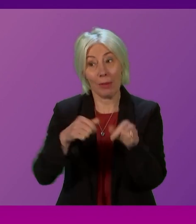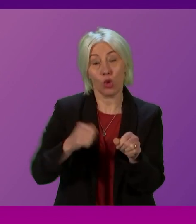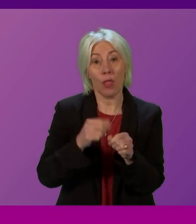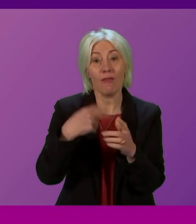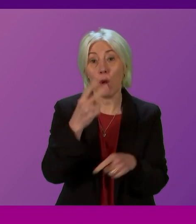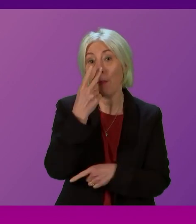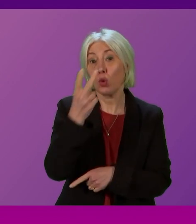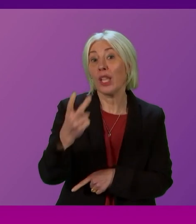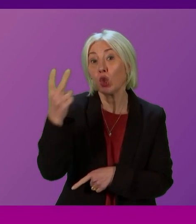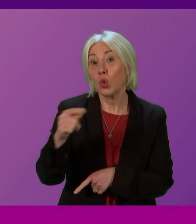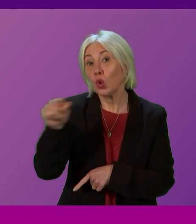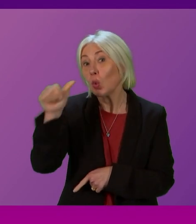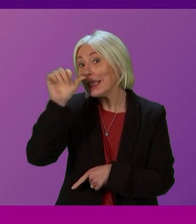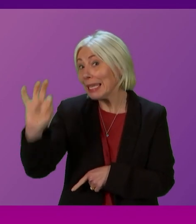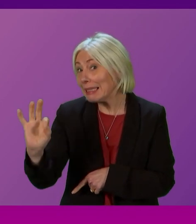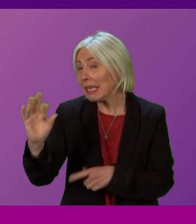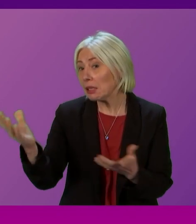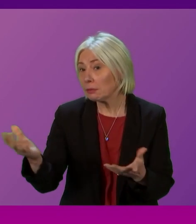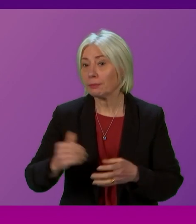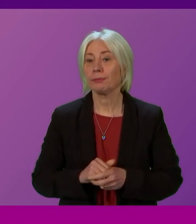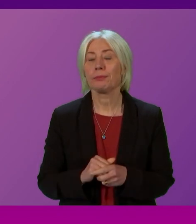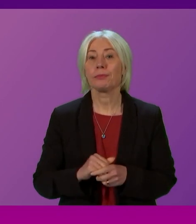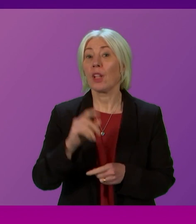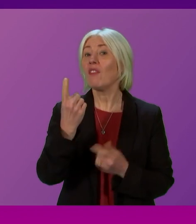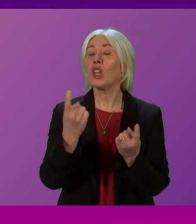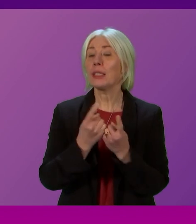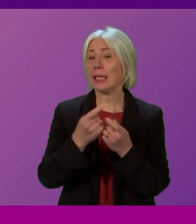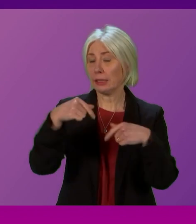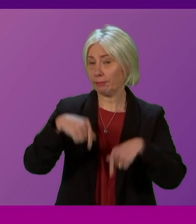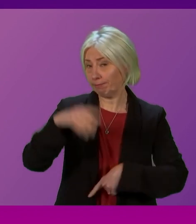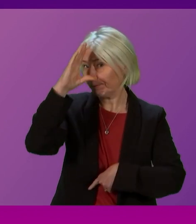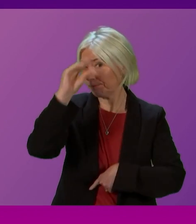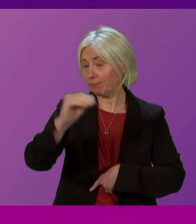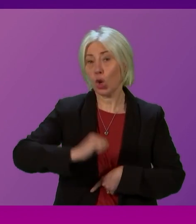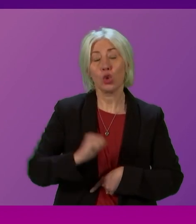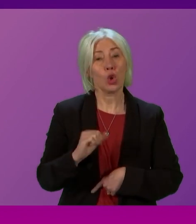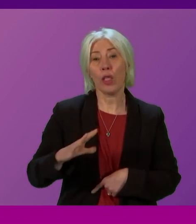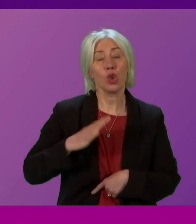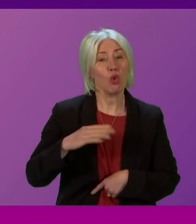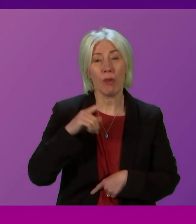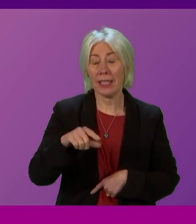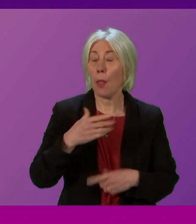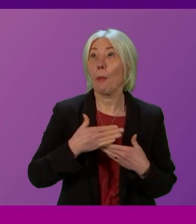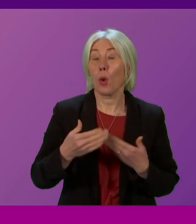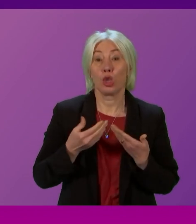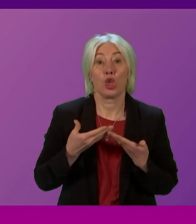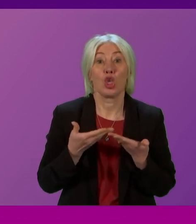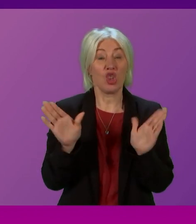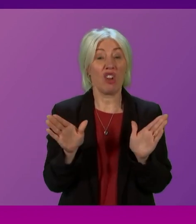First, I point out that Scotland already has the most generous concessionary fare scheme